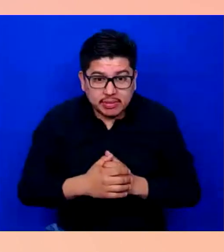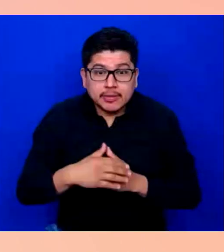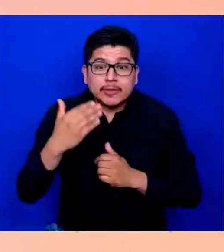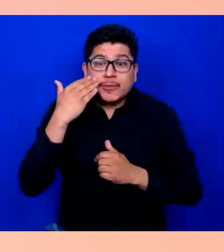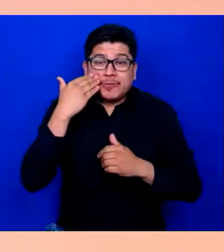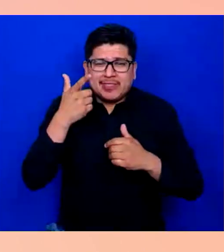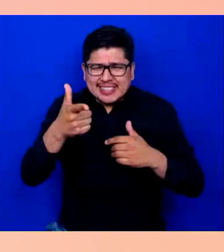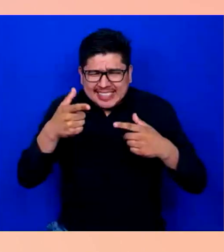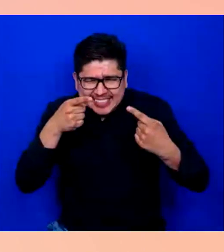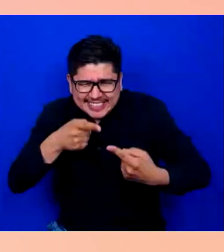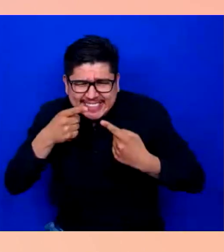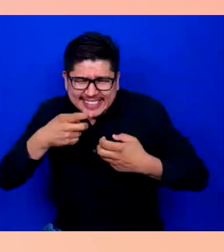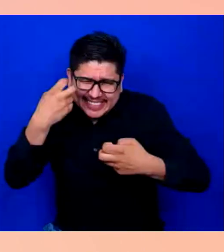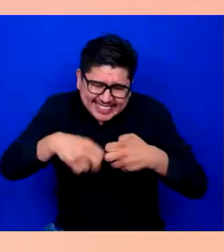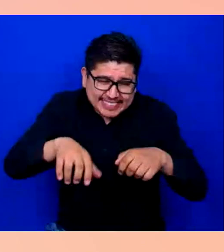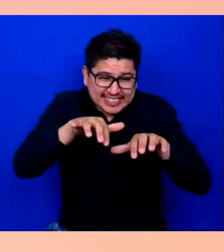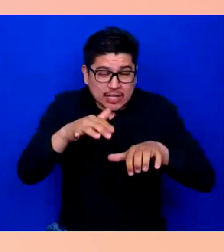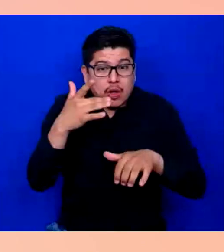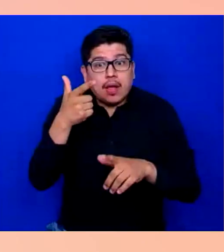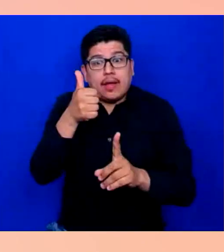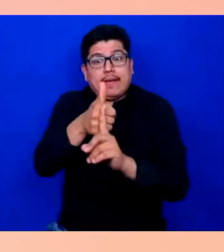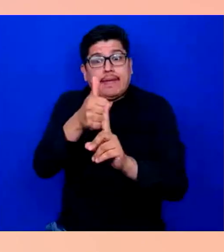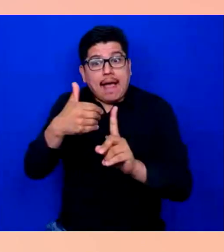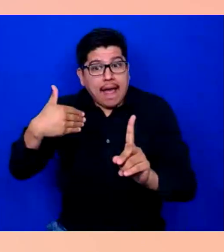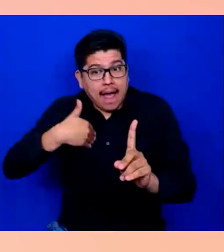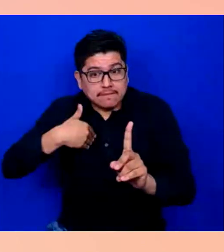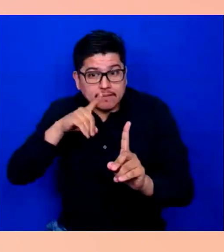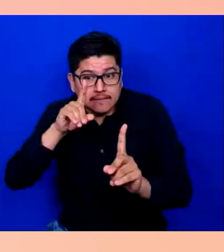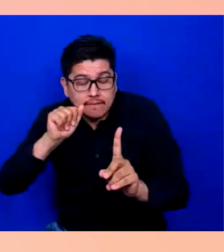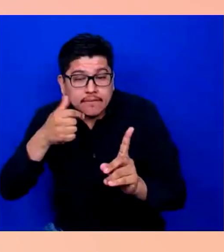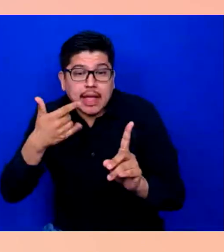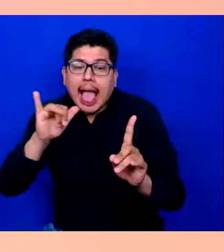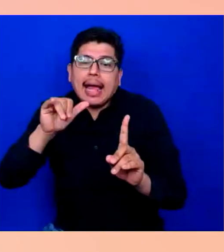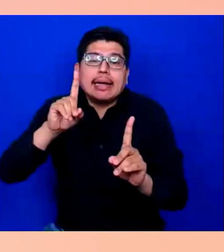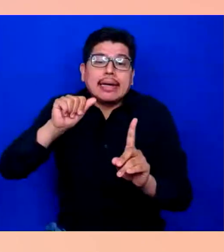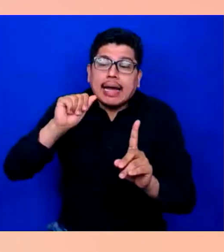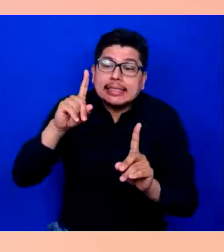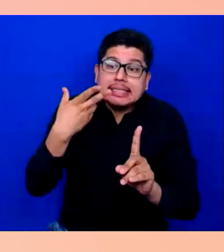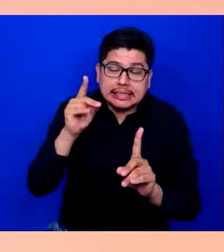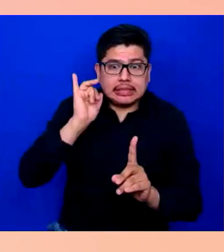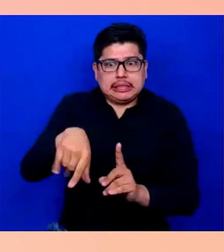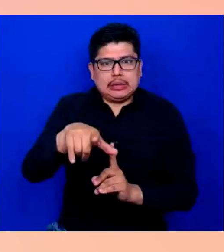a tool like this could help you stay on track. Another spot us developers get bogged down in